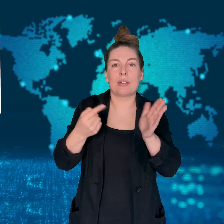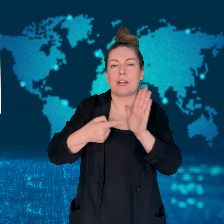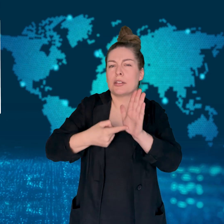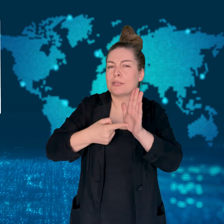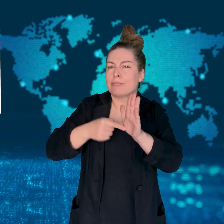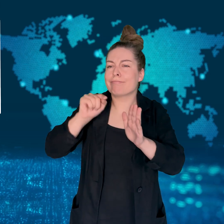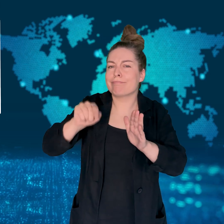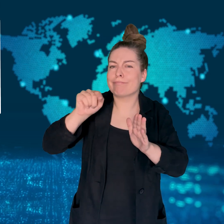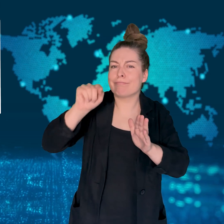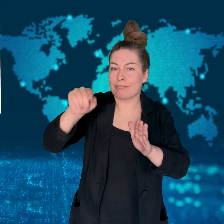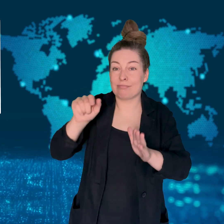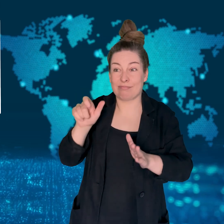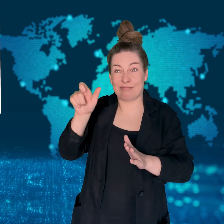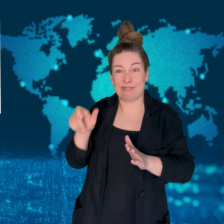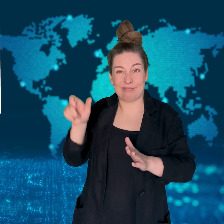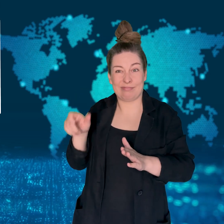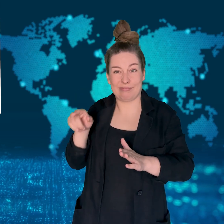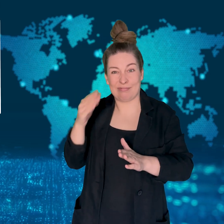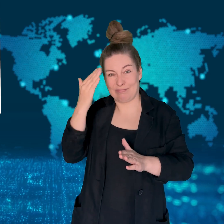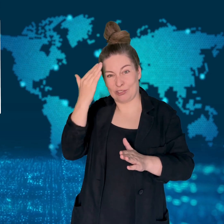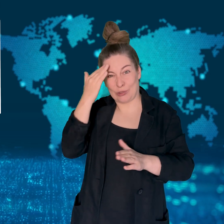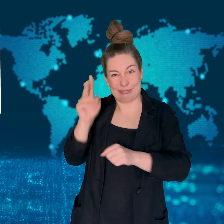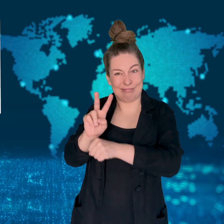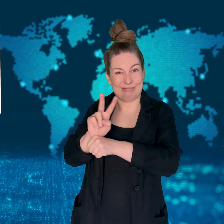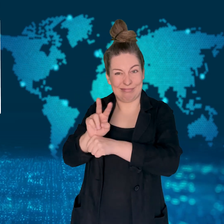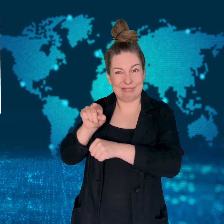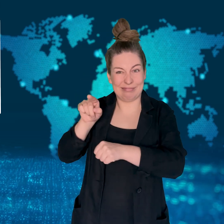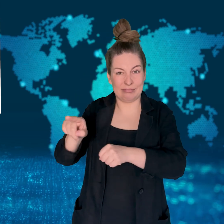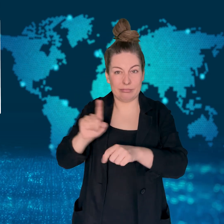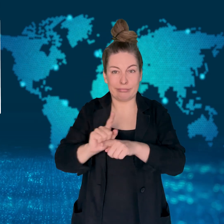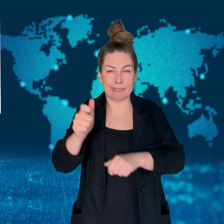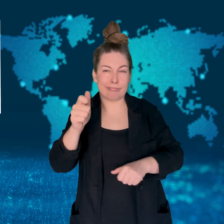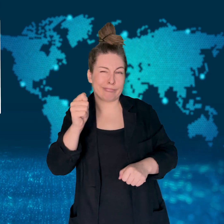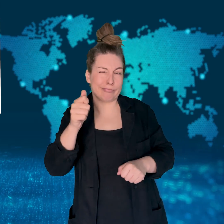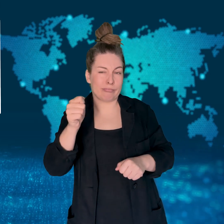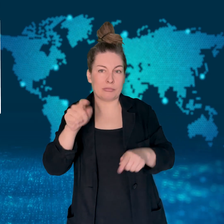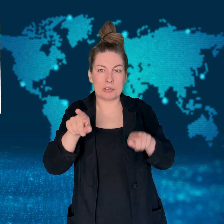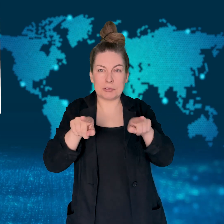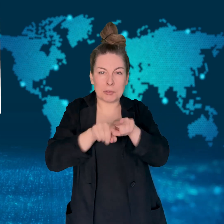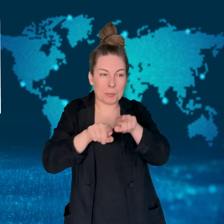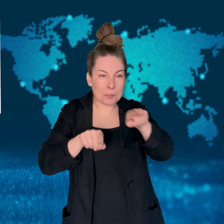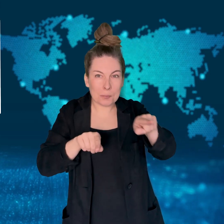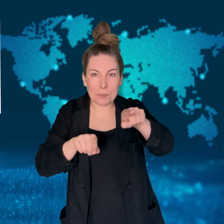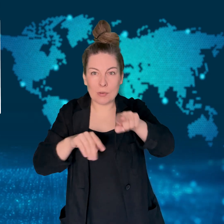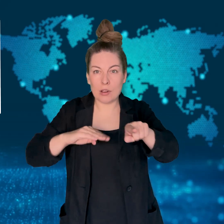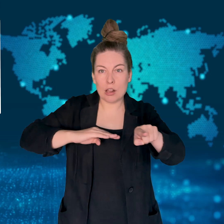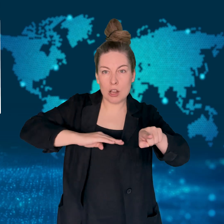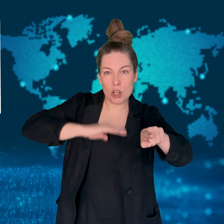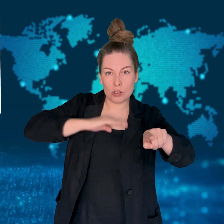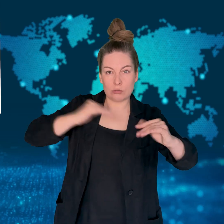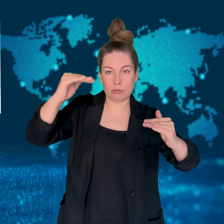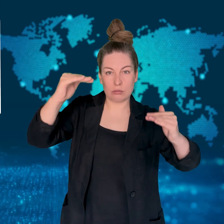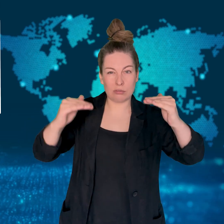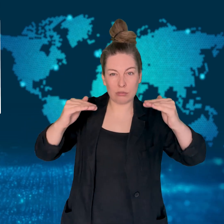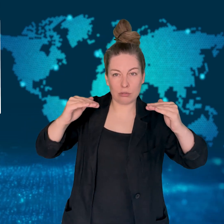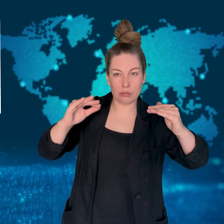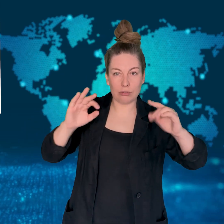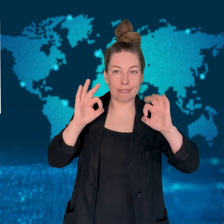Sometimes the perpetrator poses as a peer or friend.